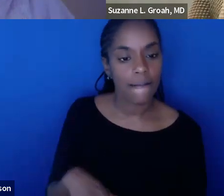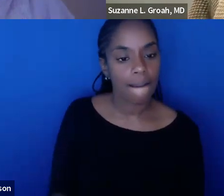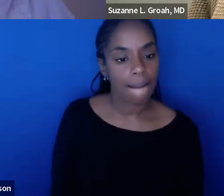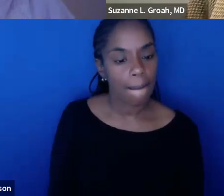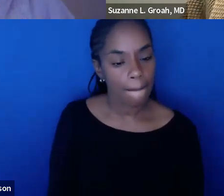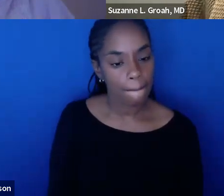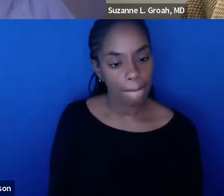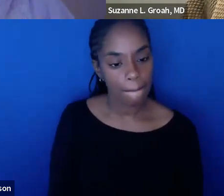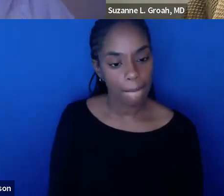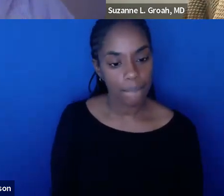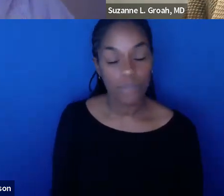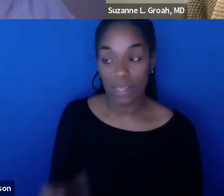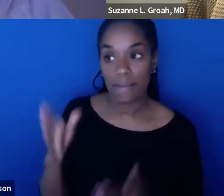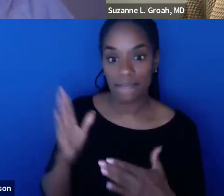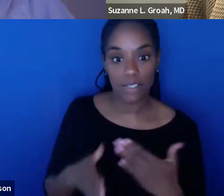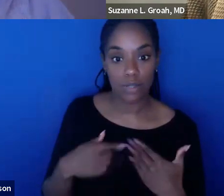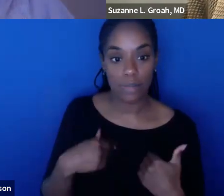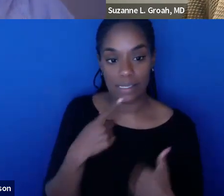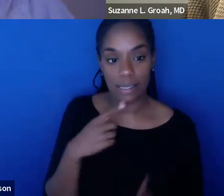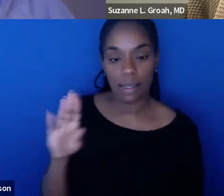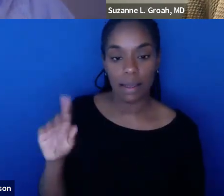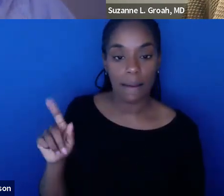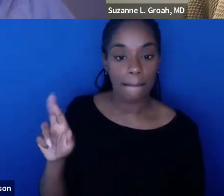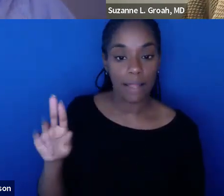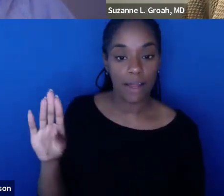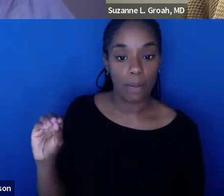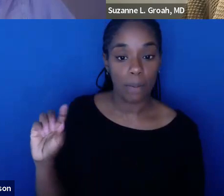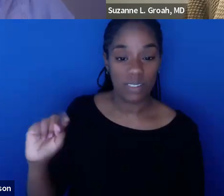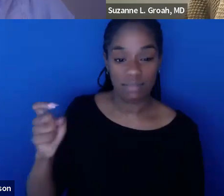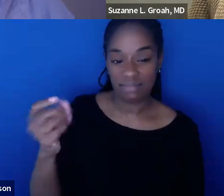I'll just finish what I was saying. Bladder botox, I just want to put it out there, that's been a game changer.